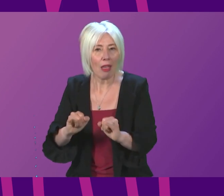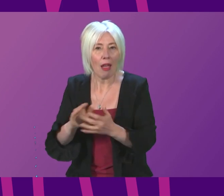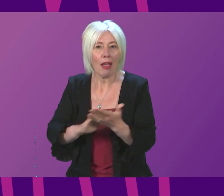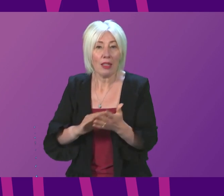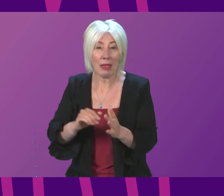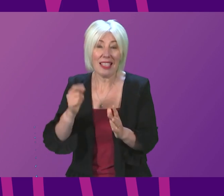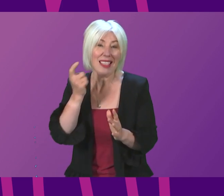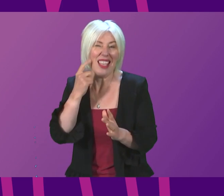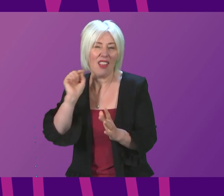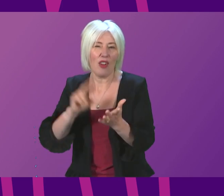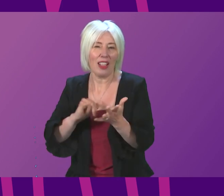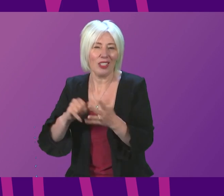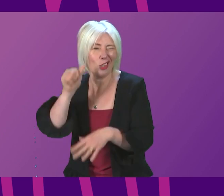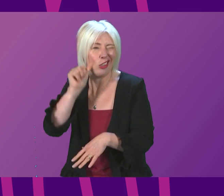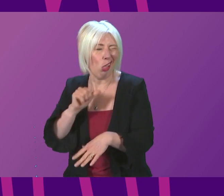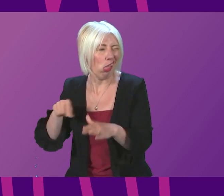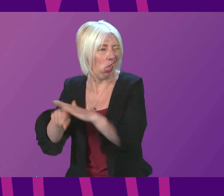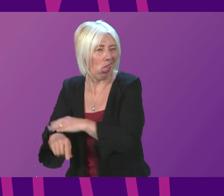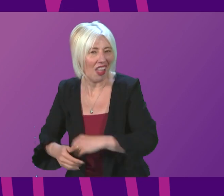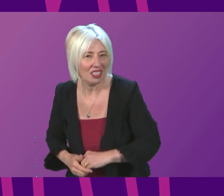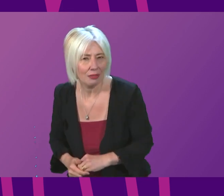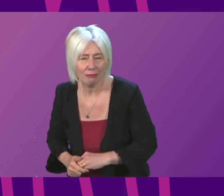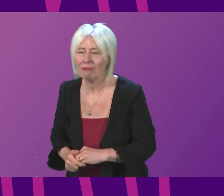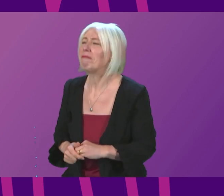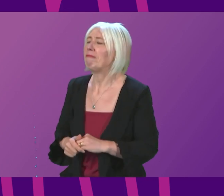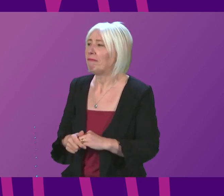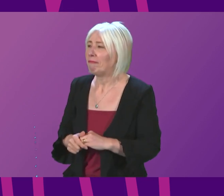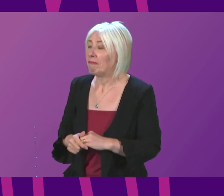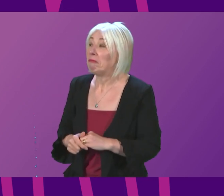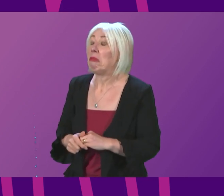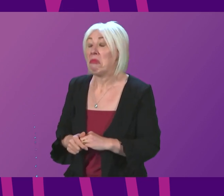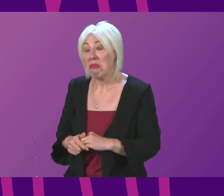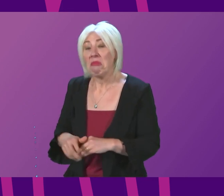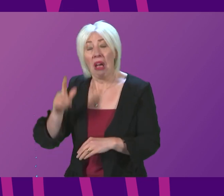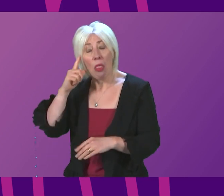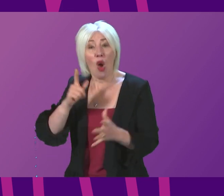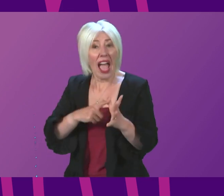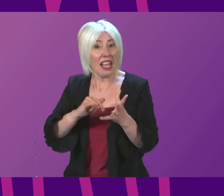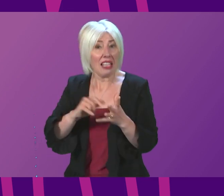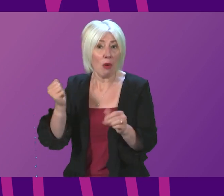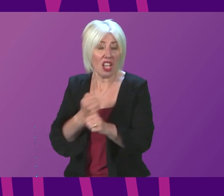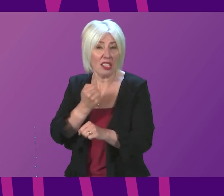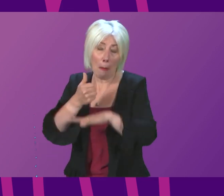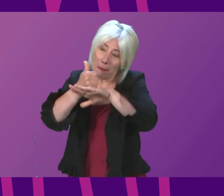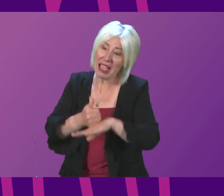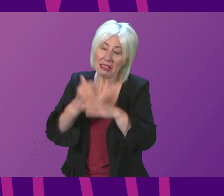Oh, dear. I thought that Anas Sarwar might have done some basic homework before coming to the chamber.